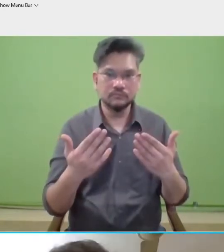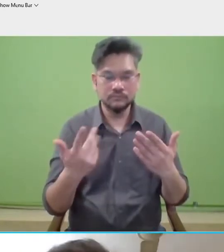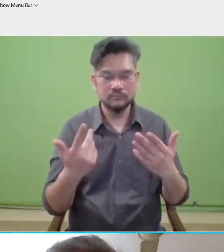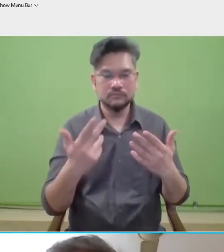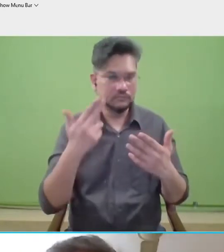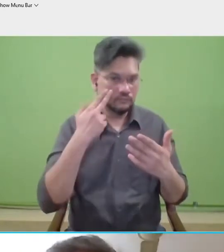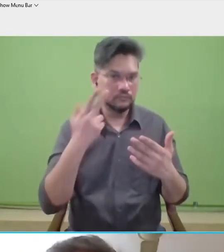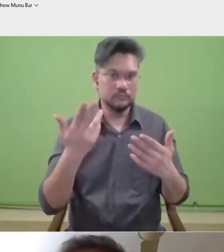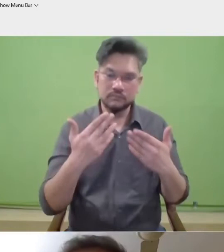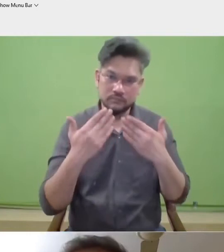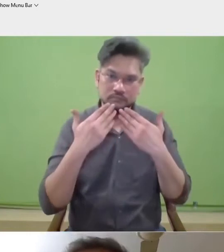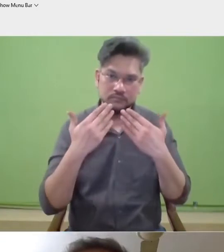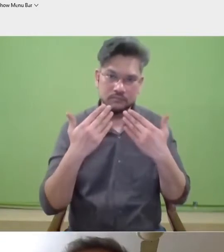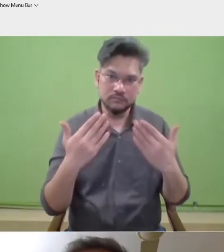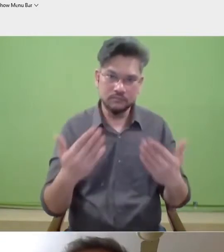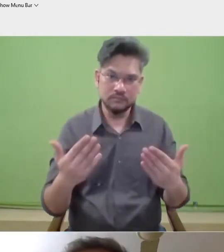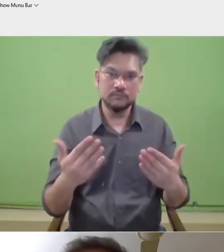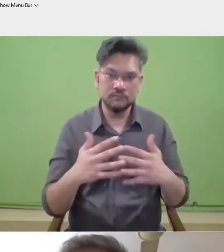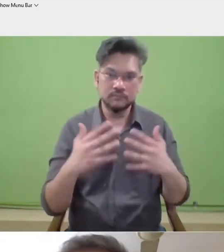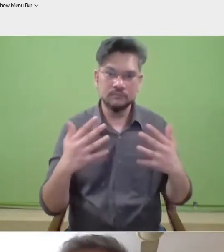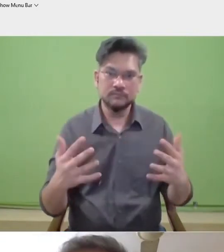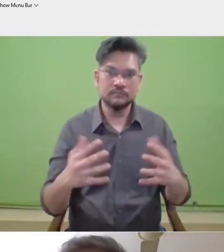Yeah so Tanmoy there is you know one thing I realized was